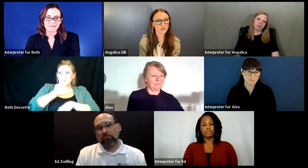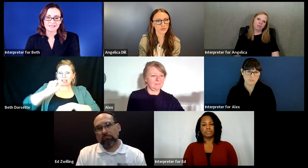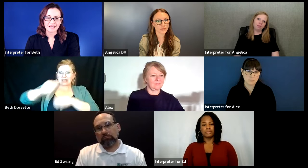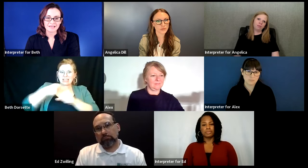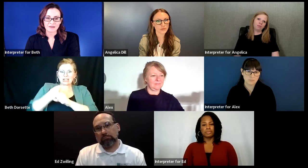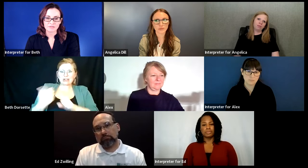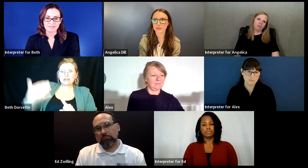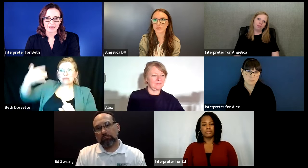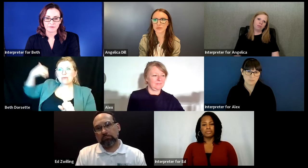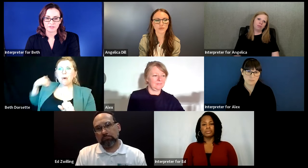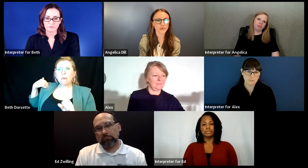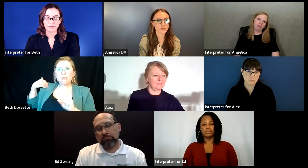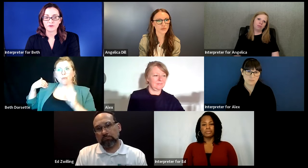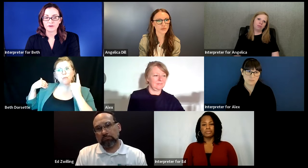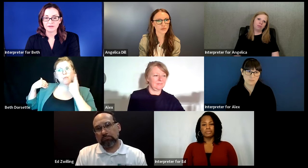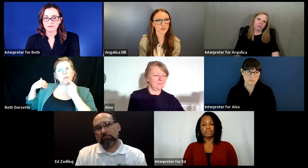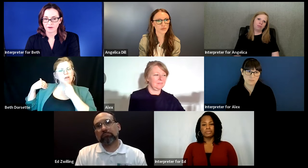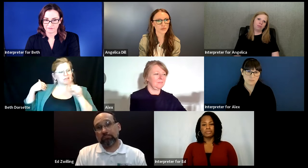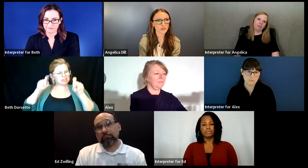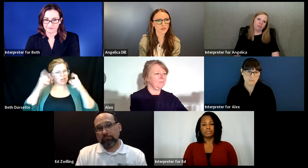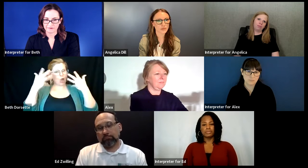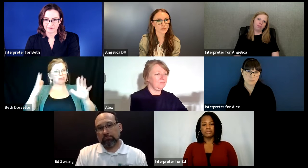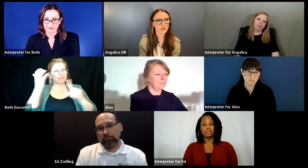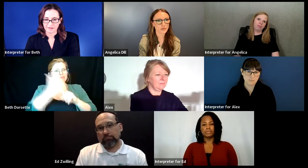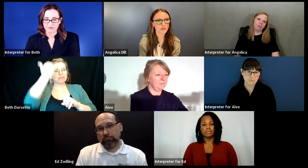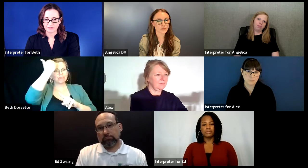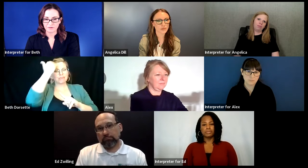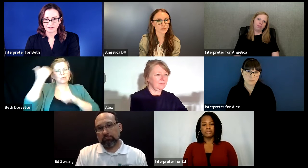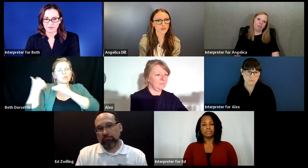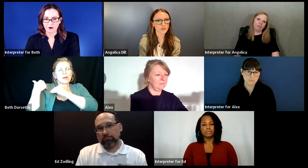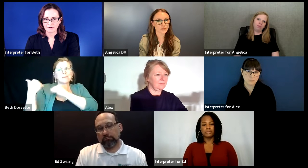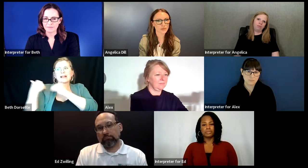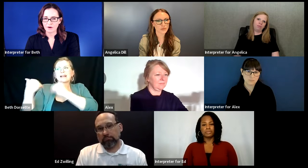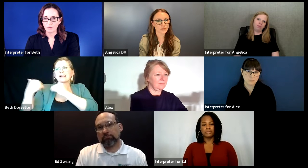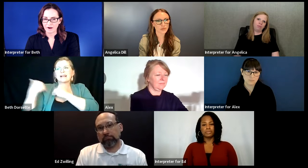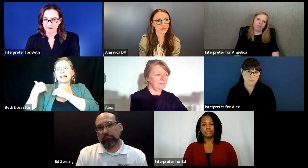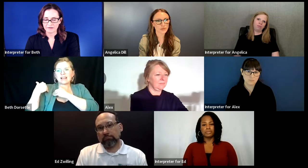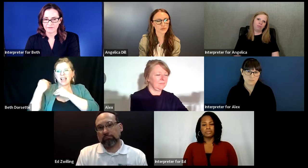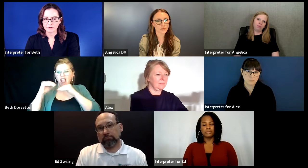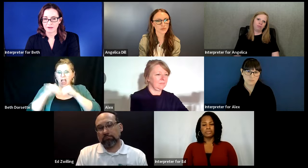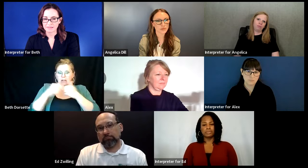since the ADA was established more than 30 years ago, the restaurants should already be aware of the responsibility.